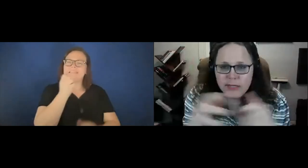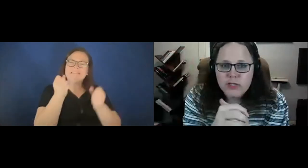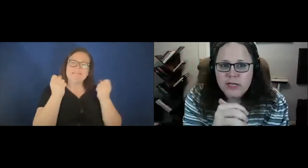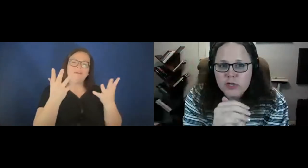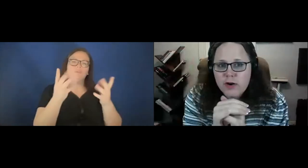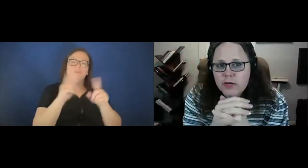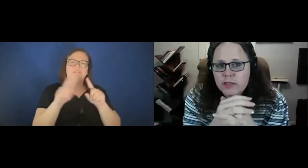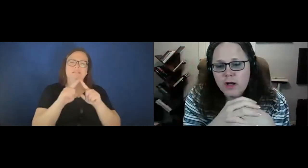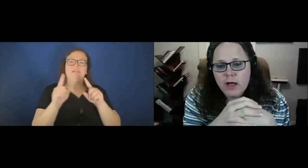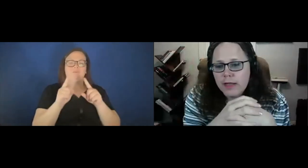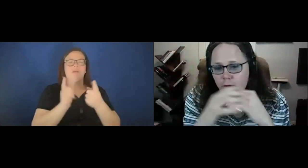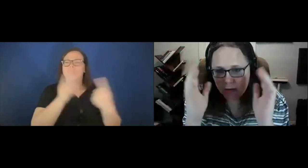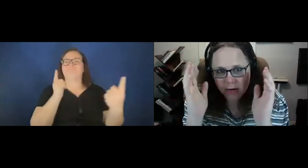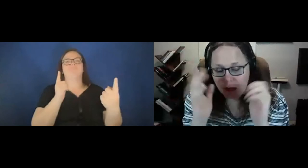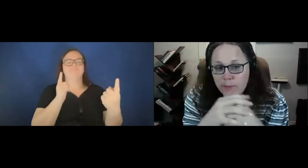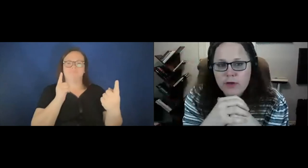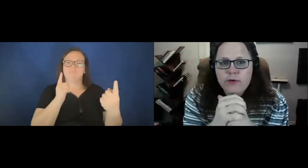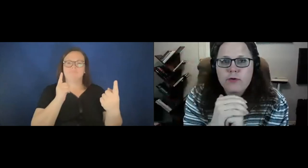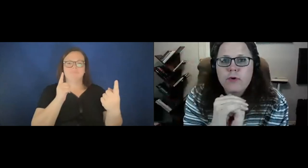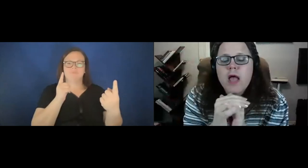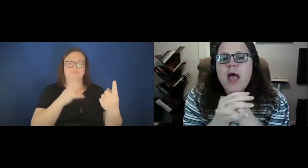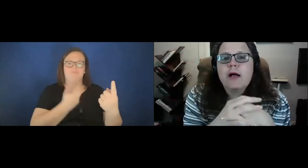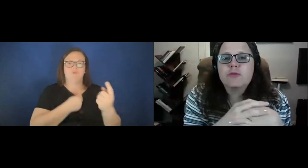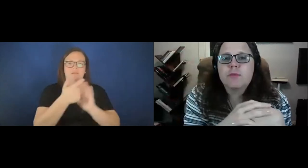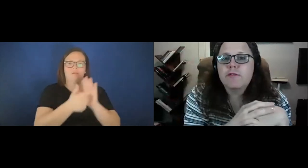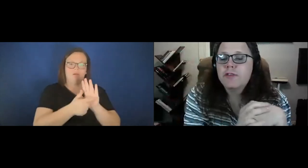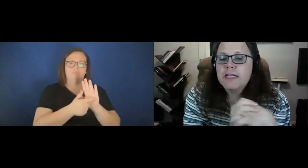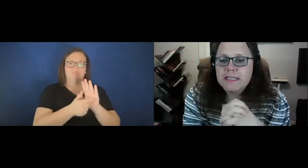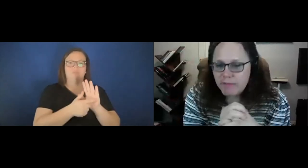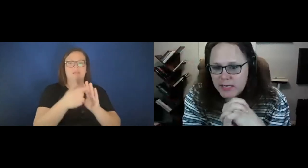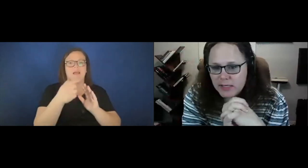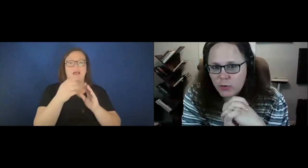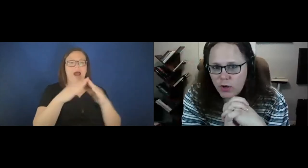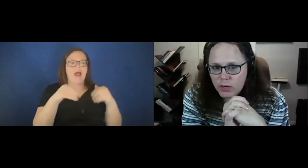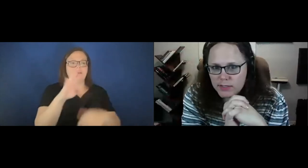legislation in Arkansas, including but not limited to House Bill 1570, the so-called